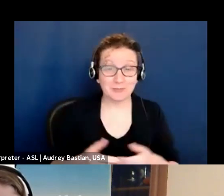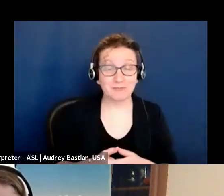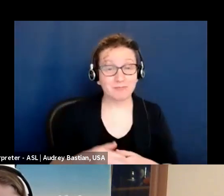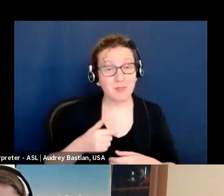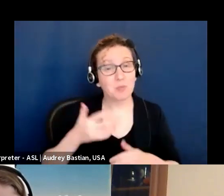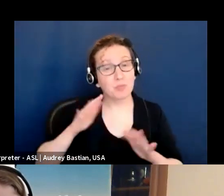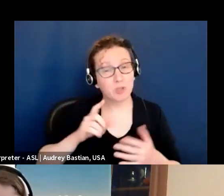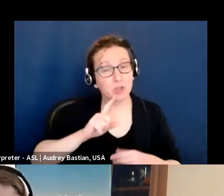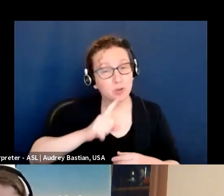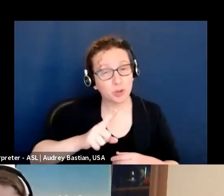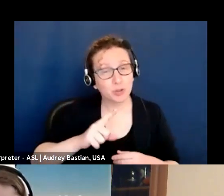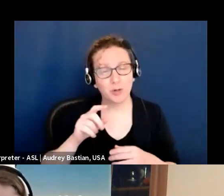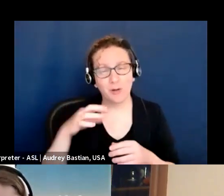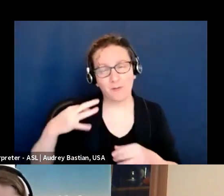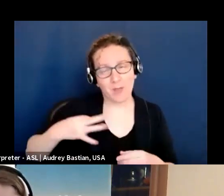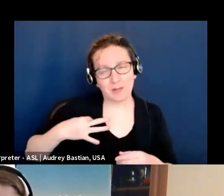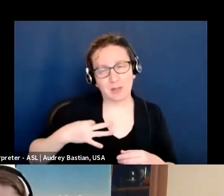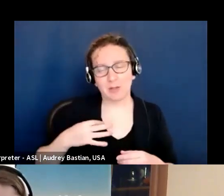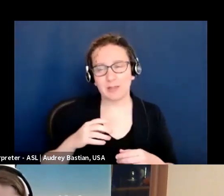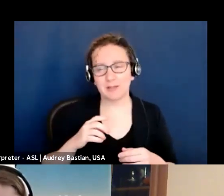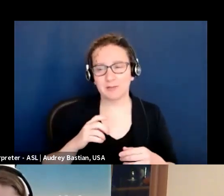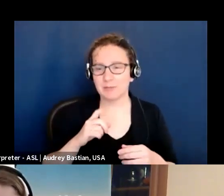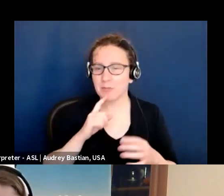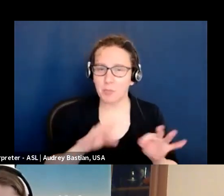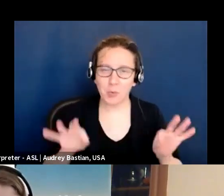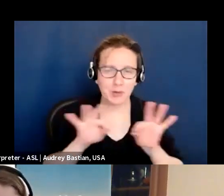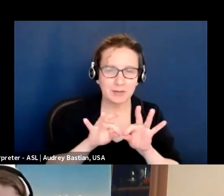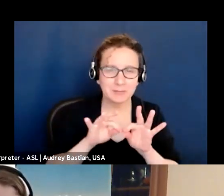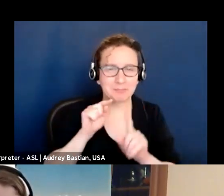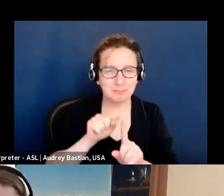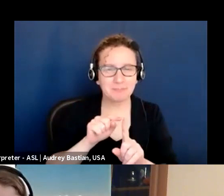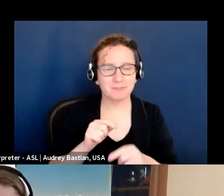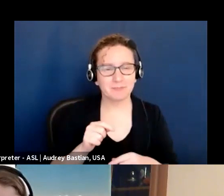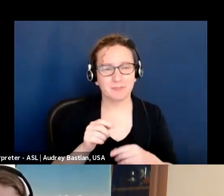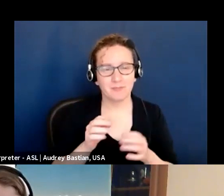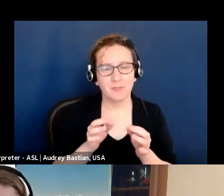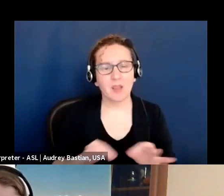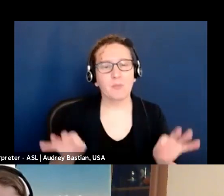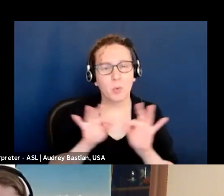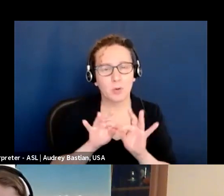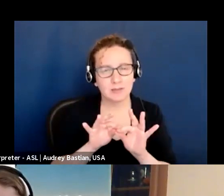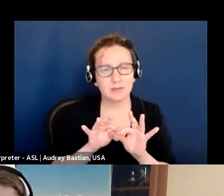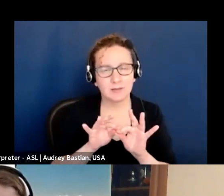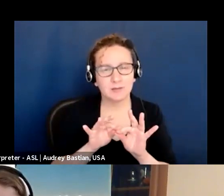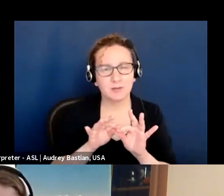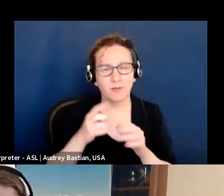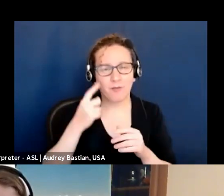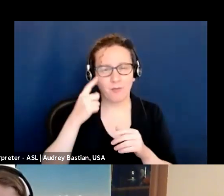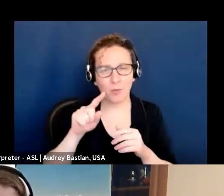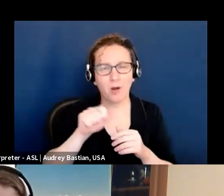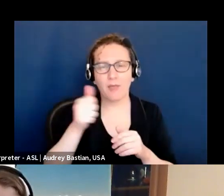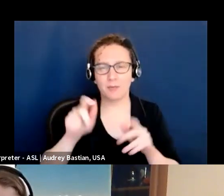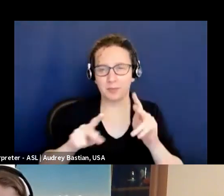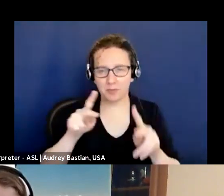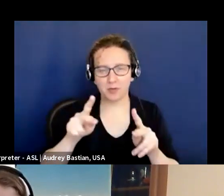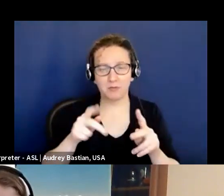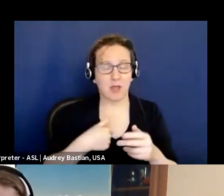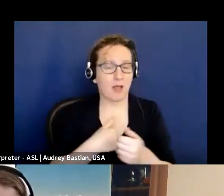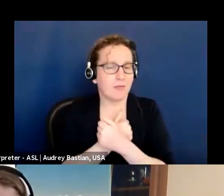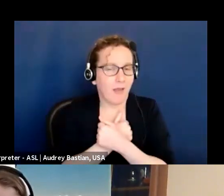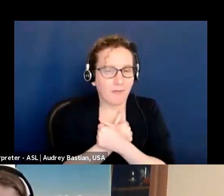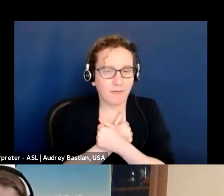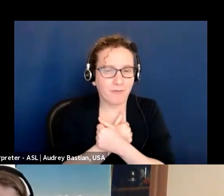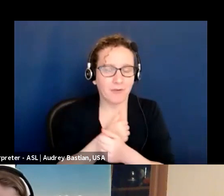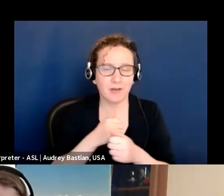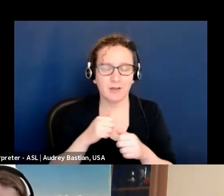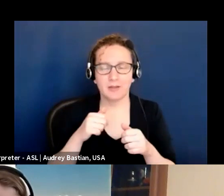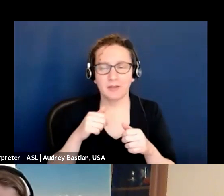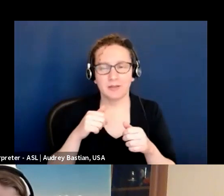that volunteering very important thing, you know, important for other people. And I love to do